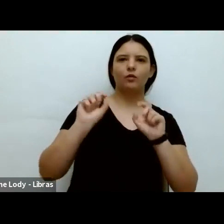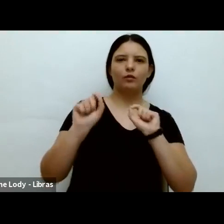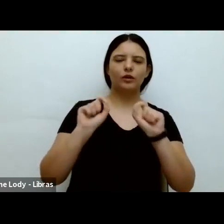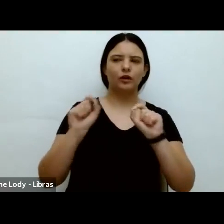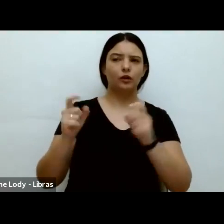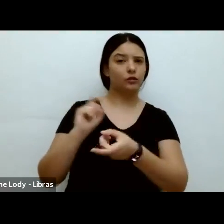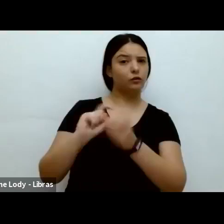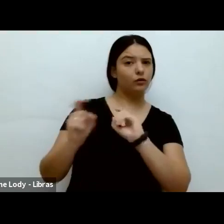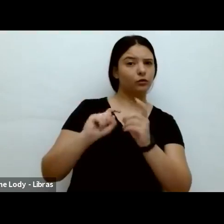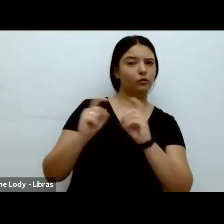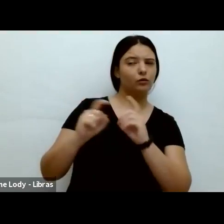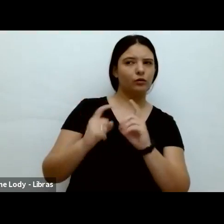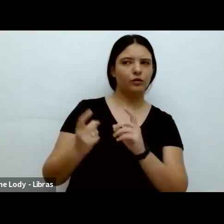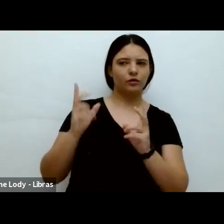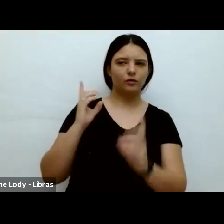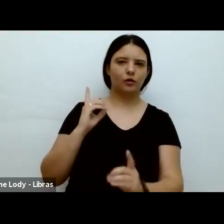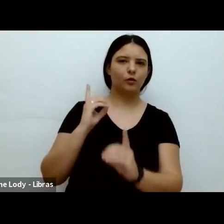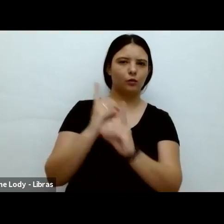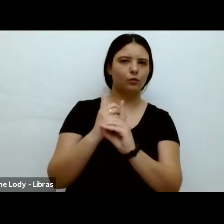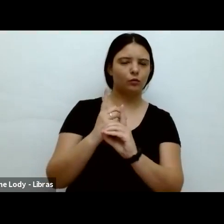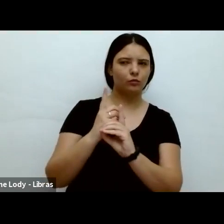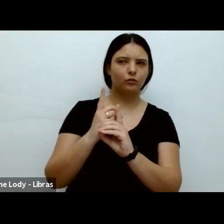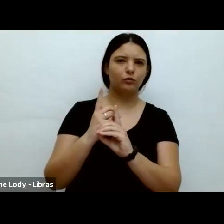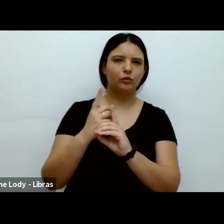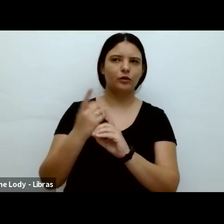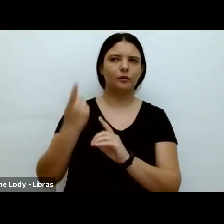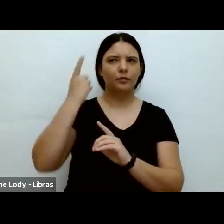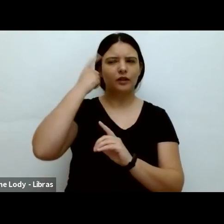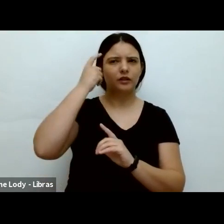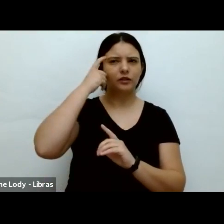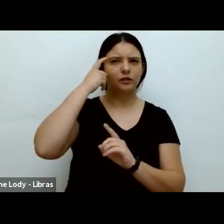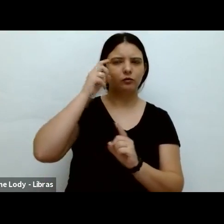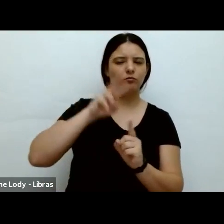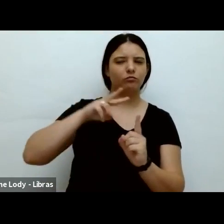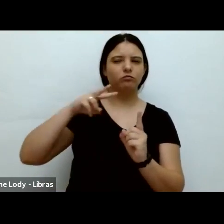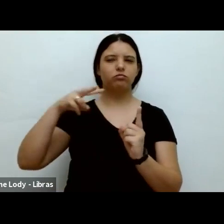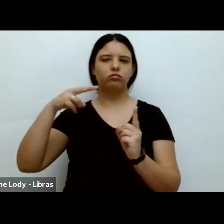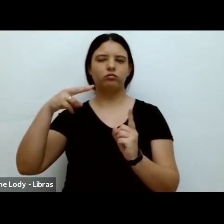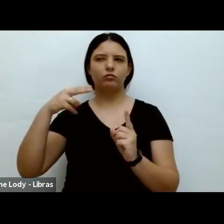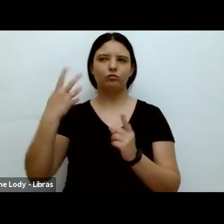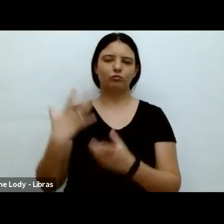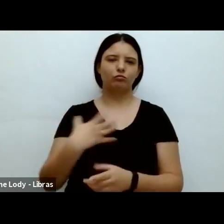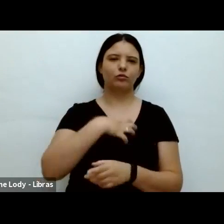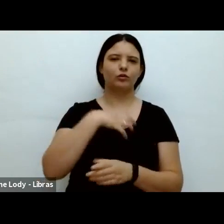point of view, whether point of view, whether. it. gave me the.